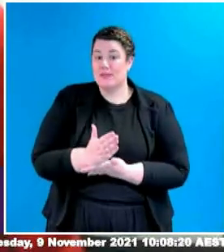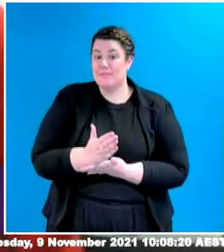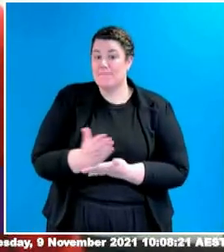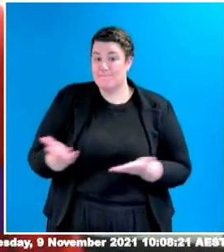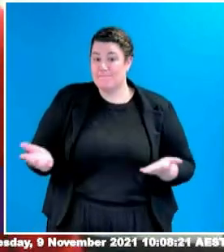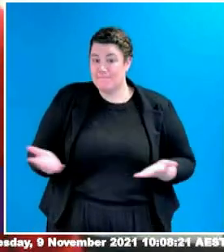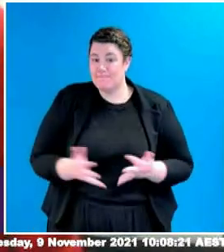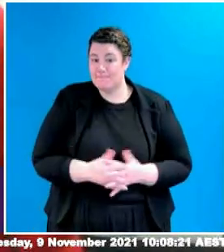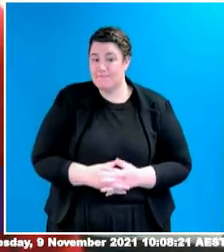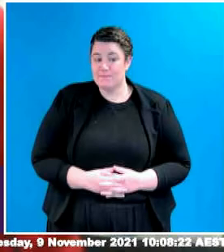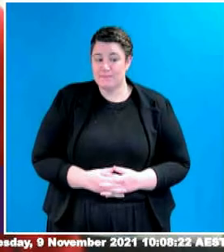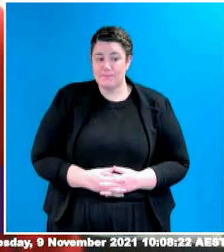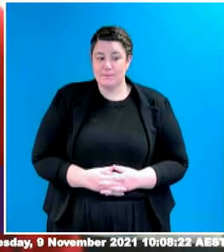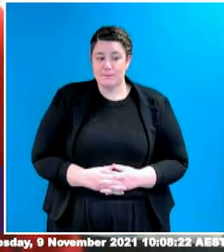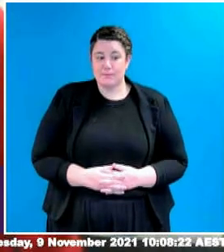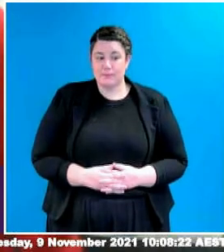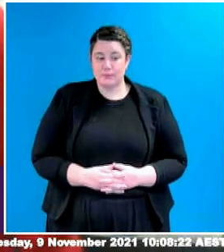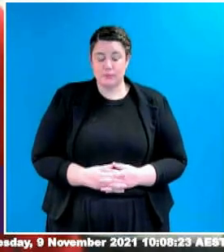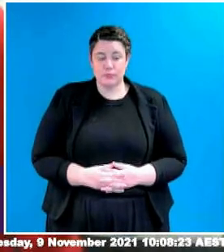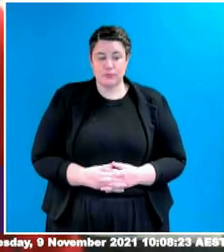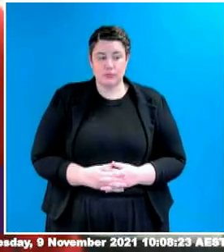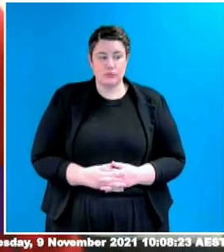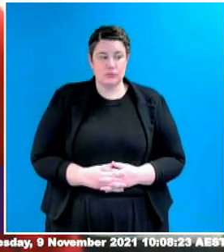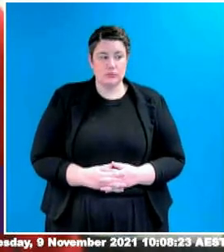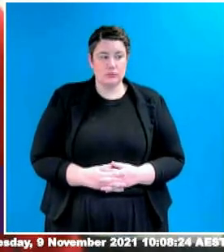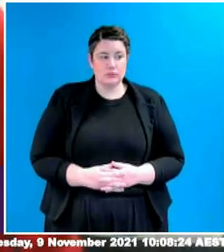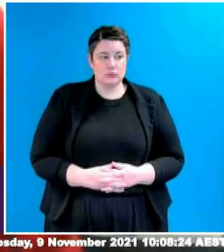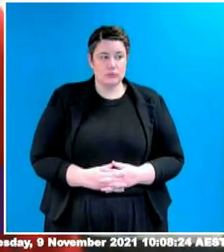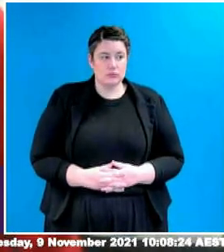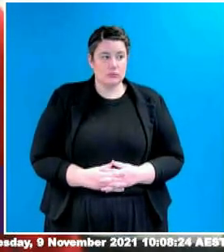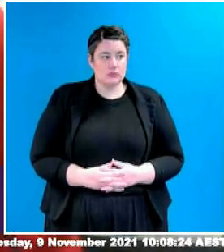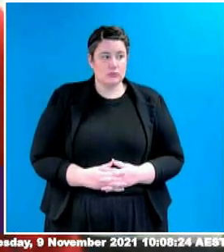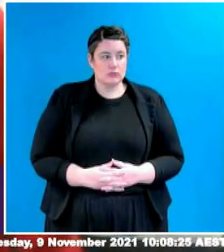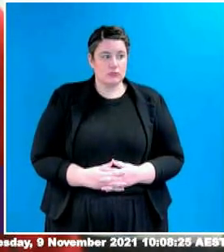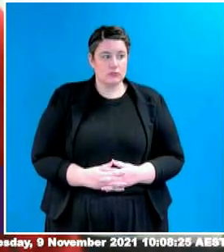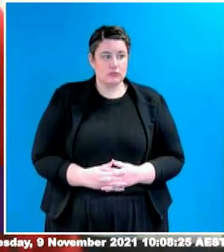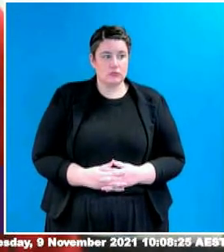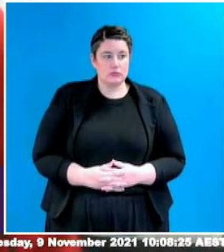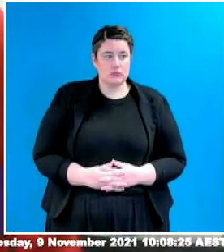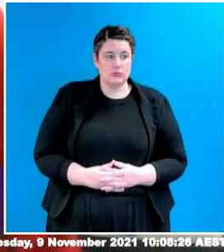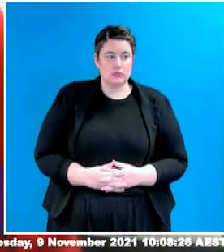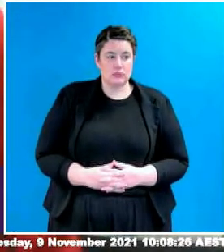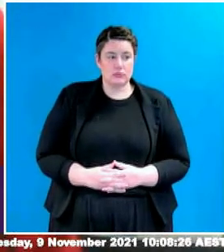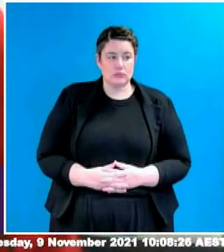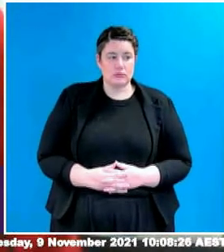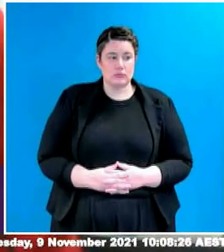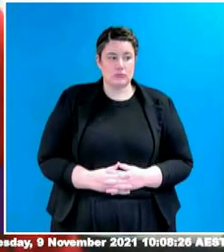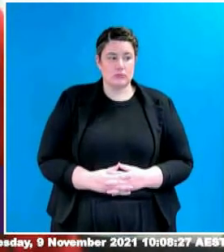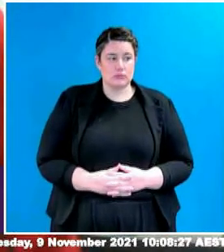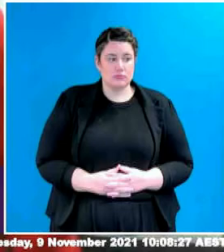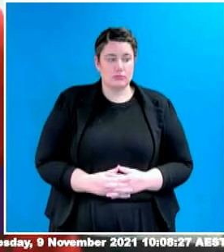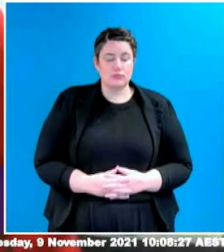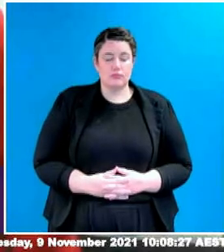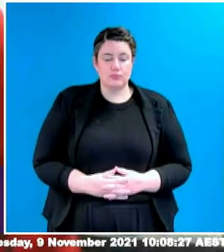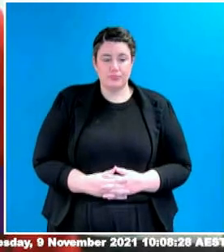advice on compatibility early. The process of the compatibility statement and then the